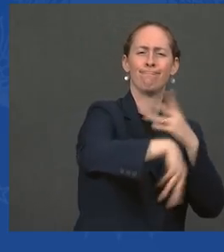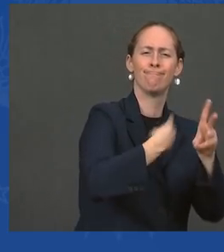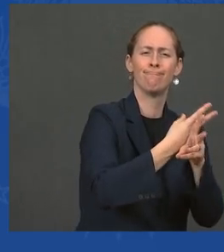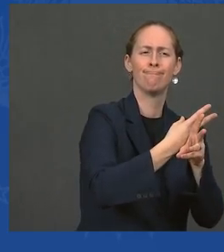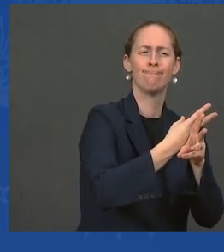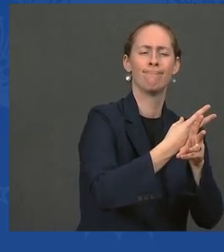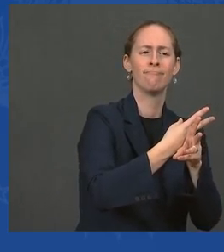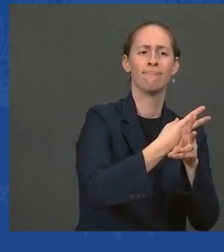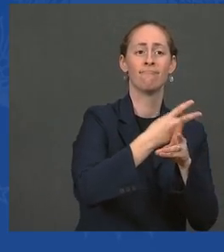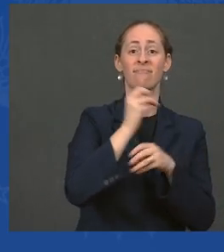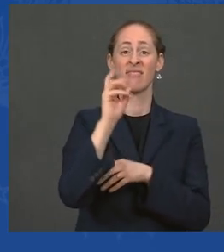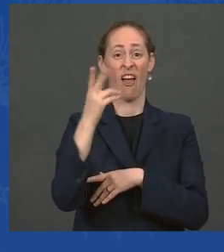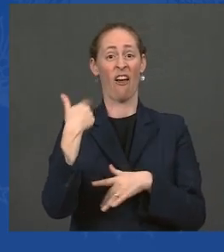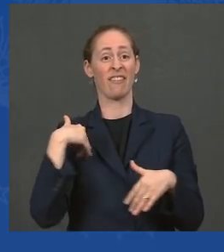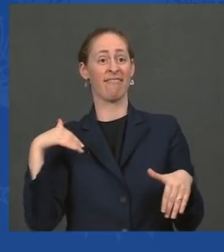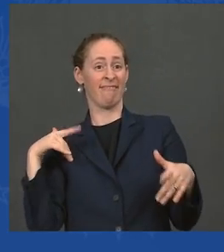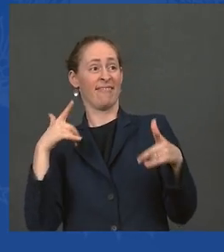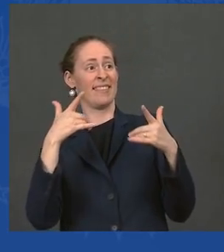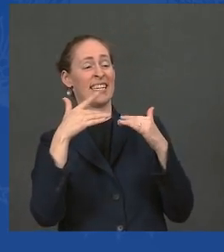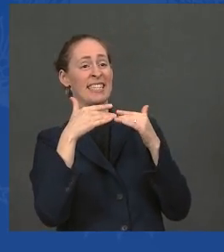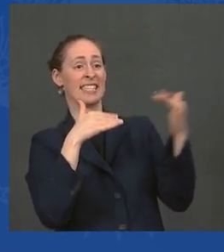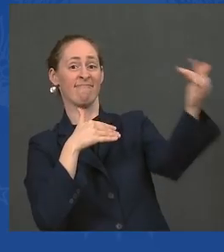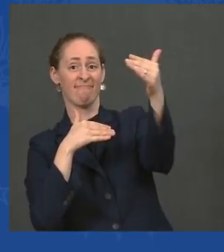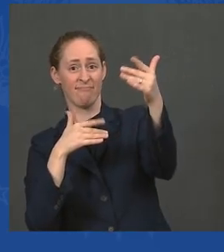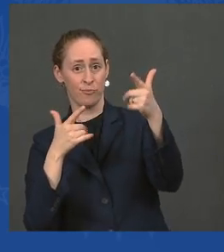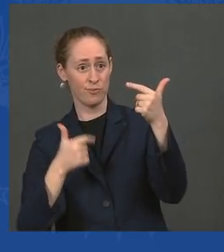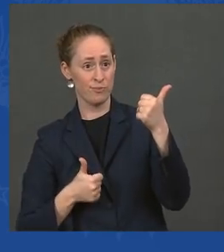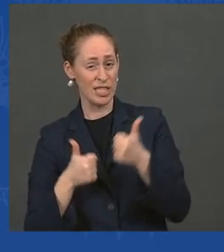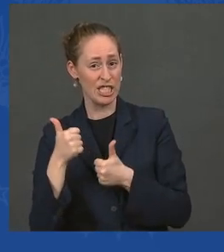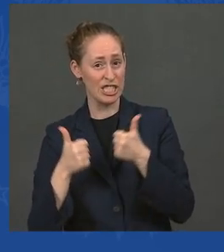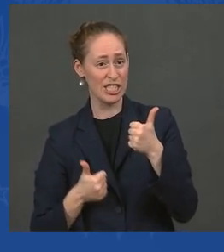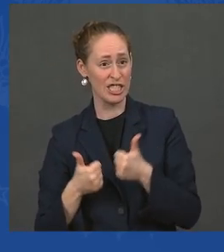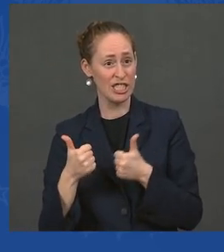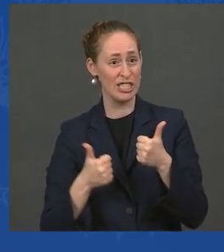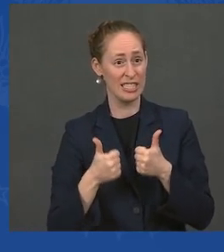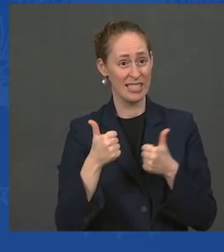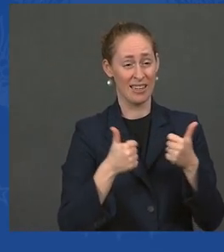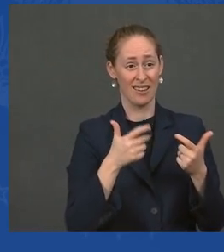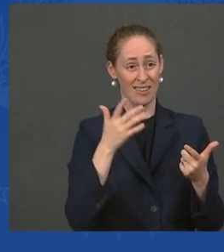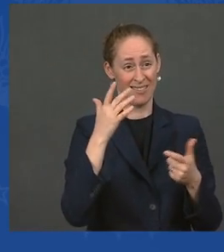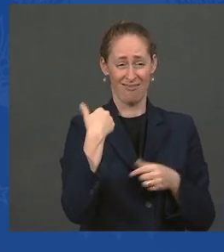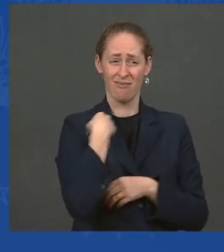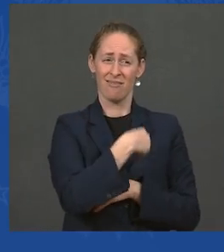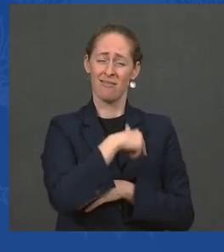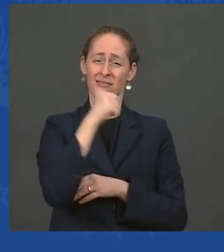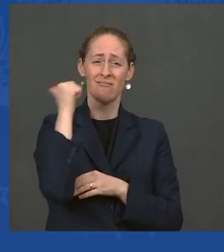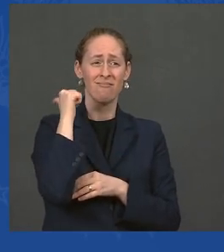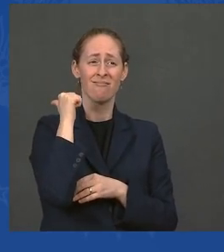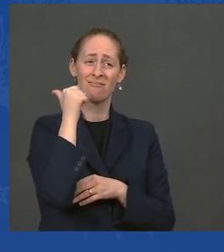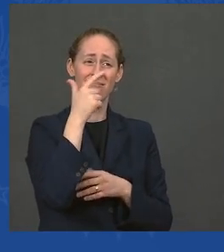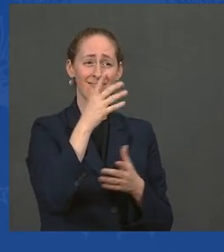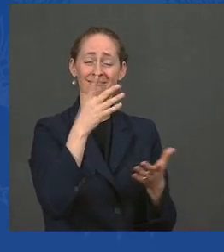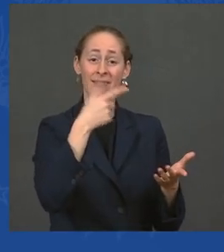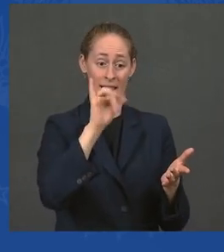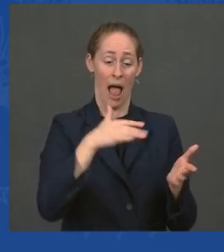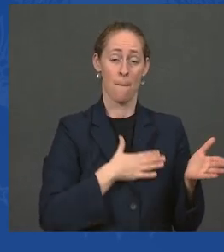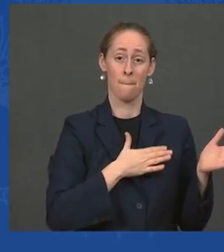And, by the way, they will not increase one single penny of the deficit. They are fully paid for.